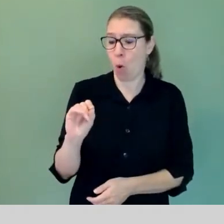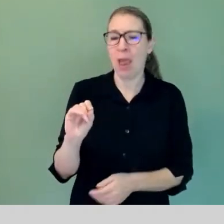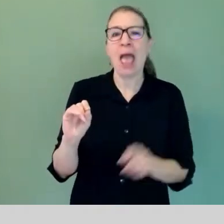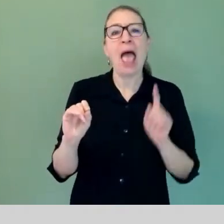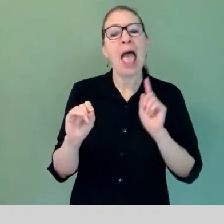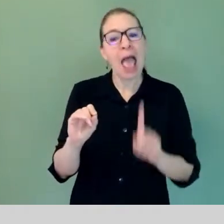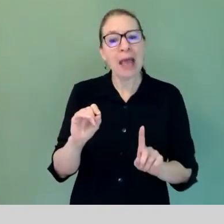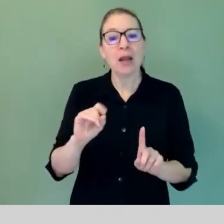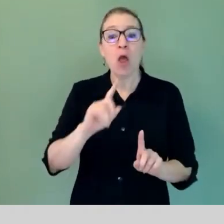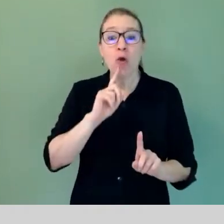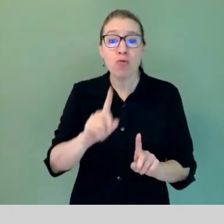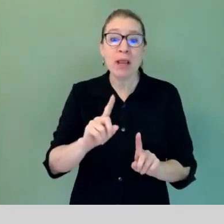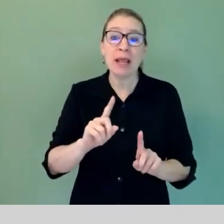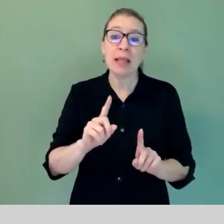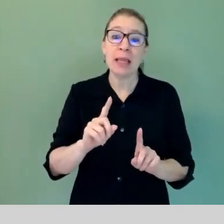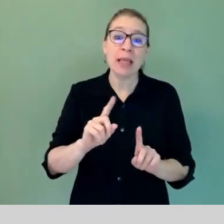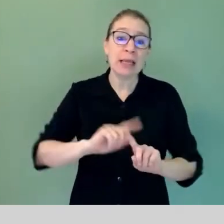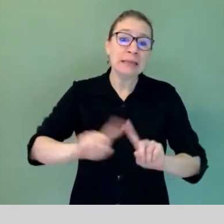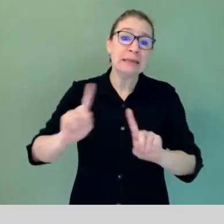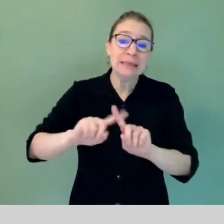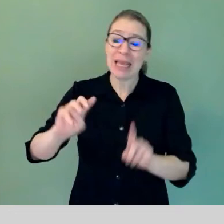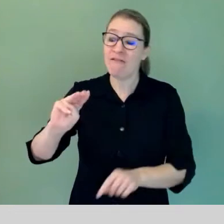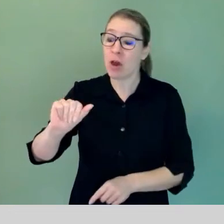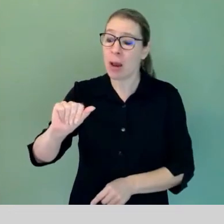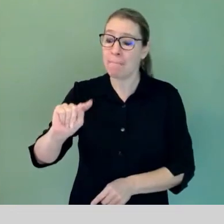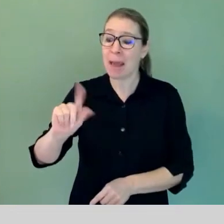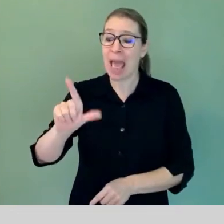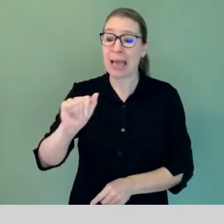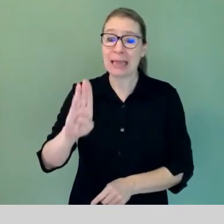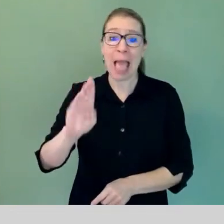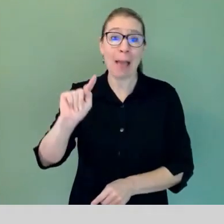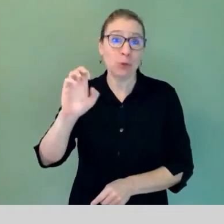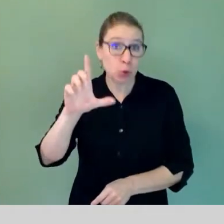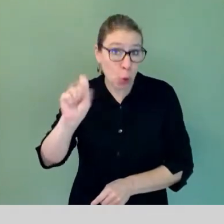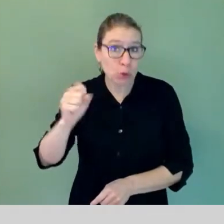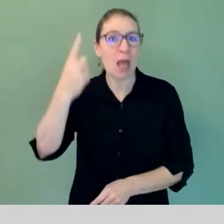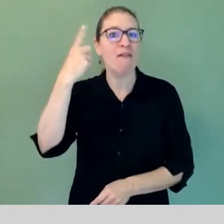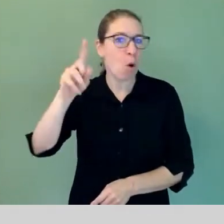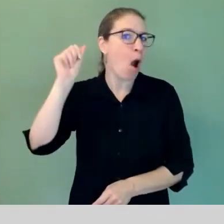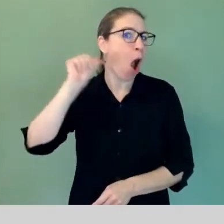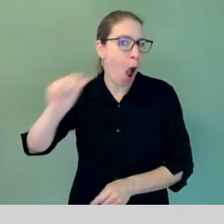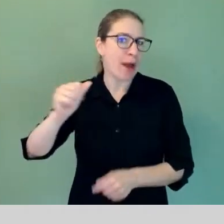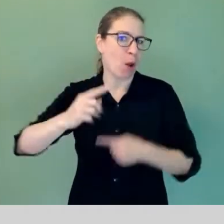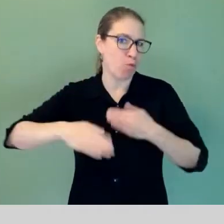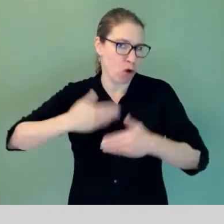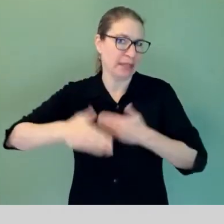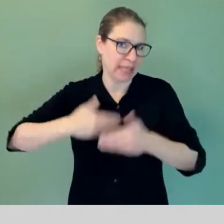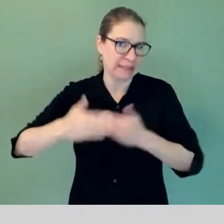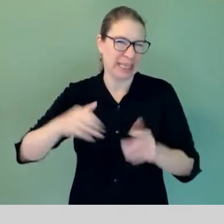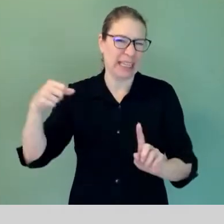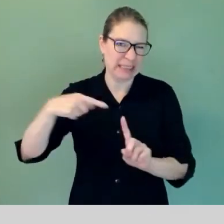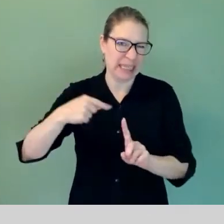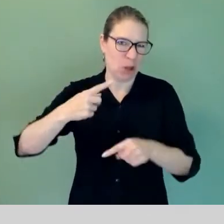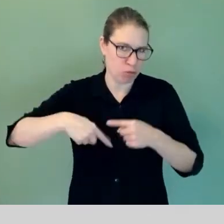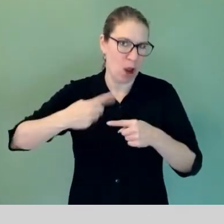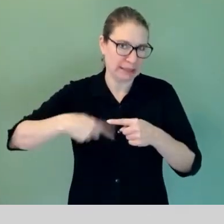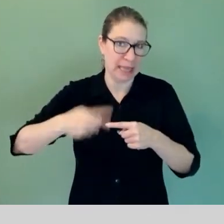And they're really great MATLAB tools for audio processing, in particular, industrial signal processing in particular.